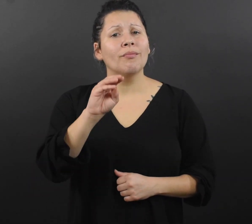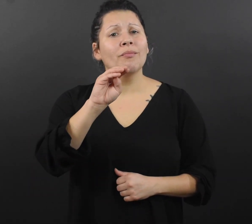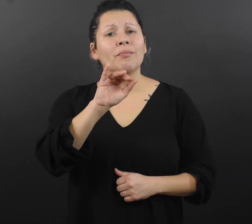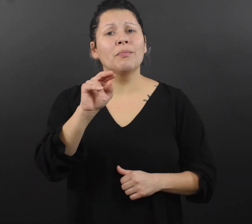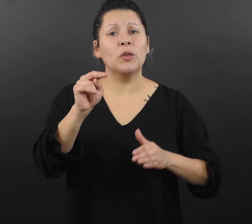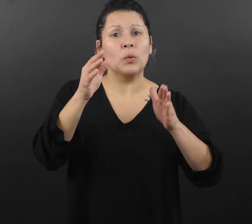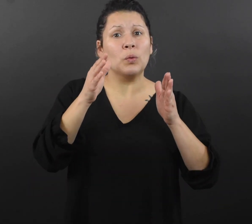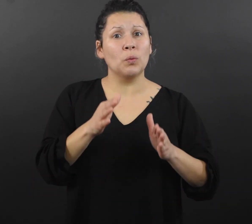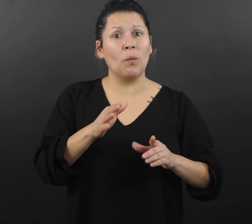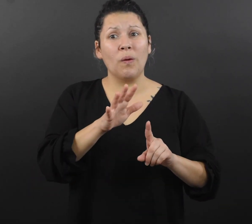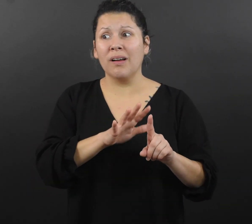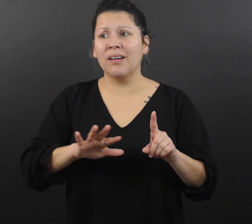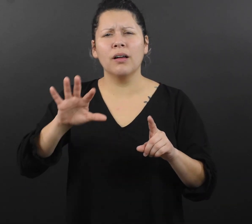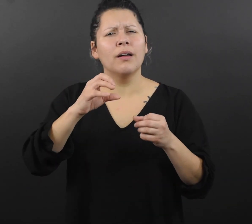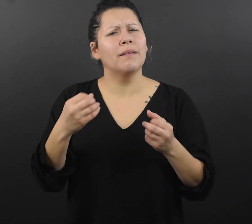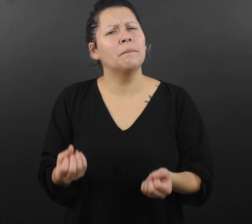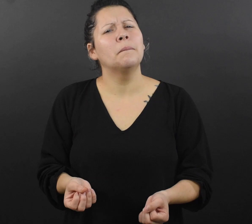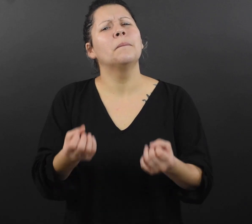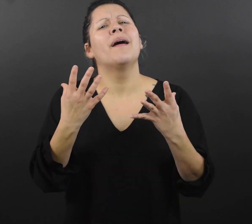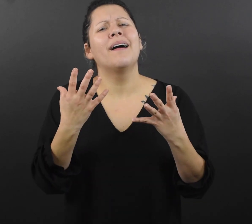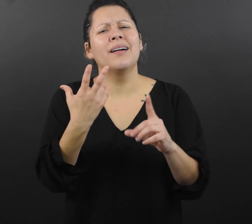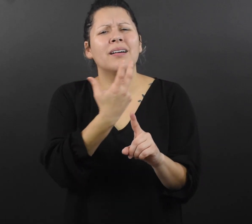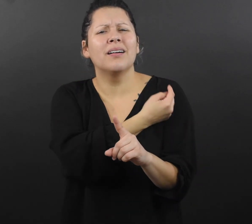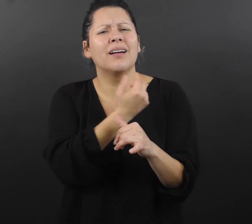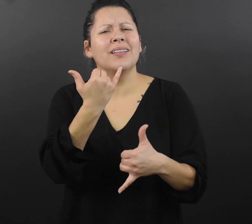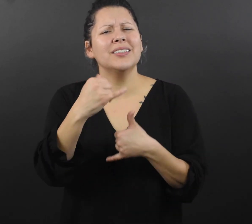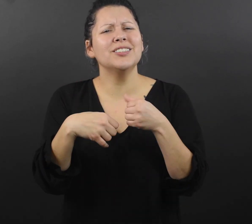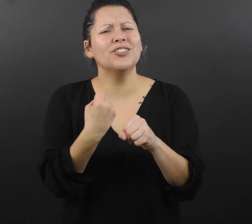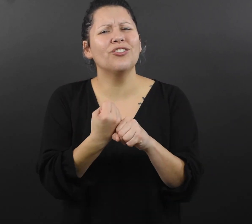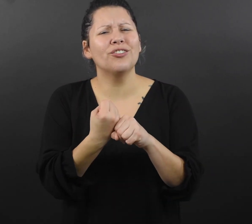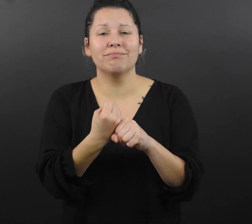How many Minnesotans have gotten the flu shot so far this year? Not enough.